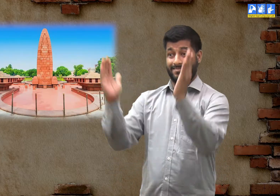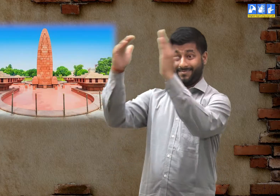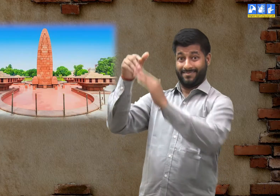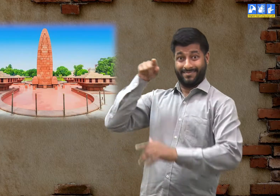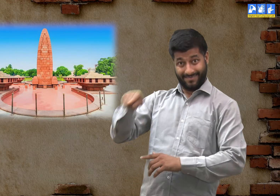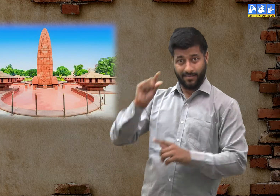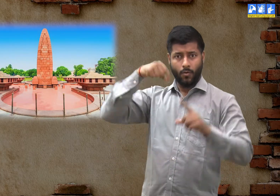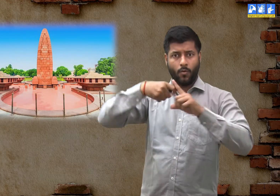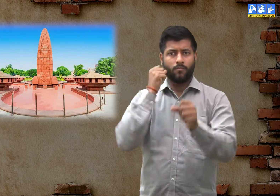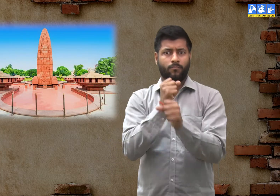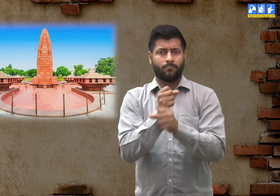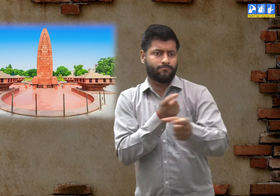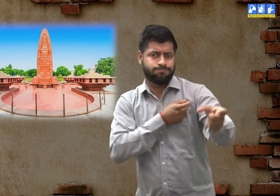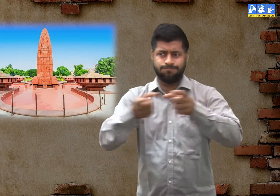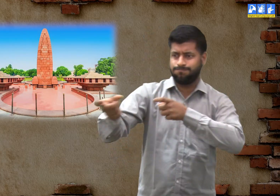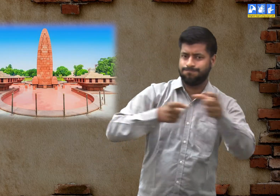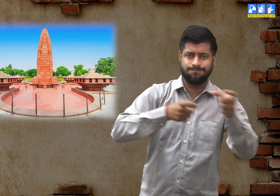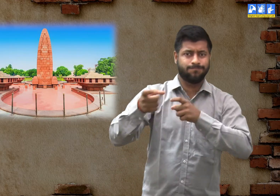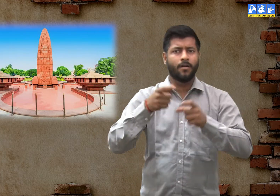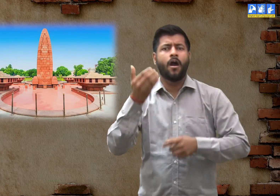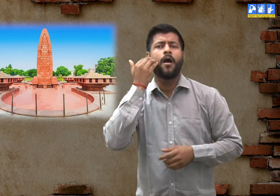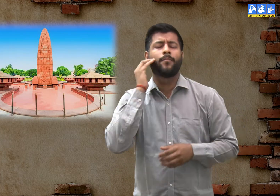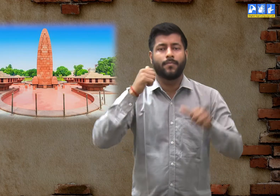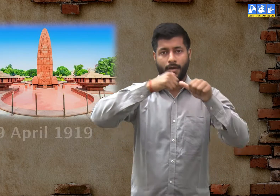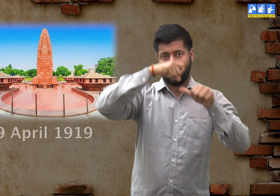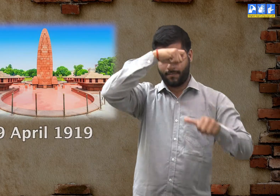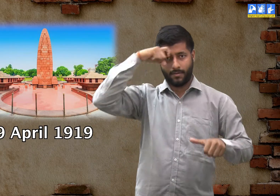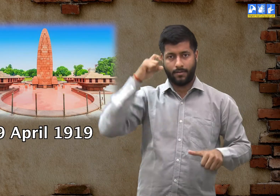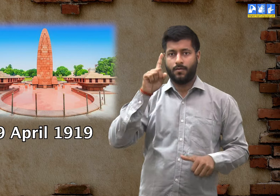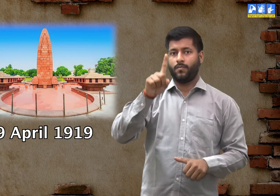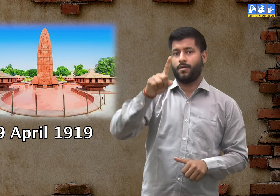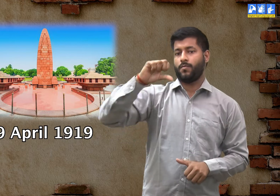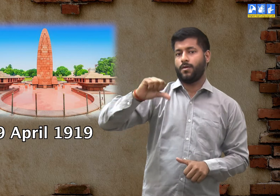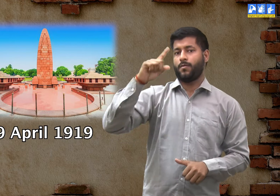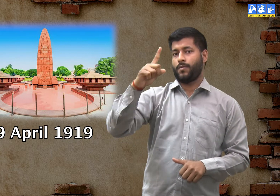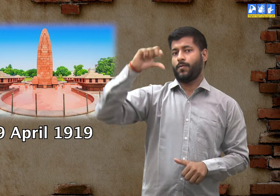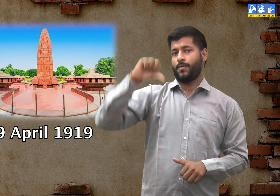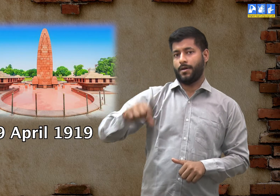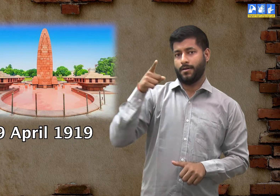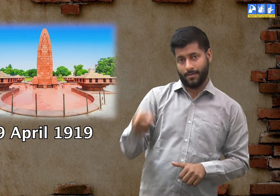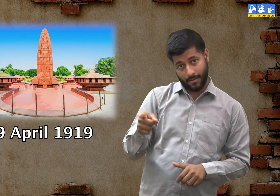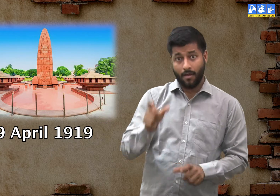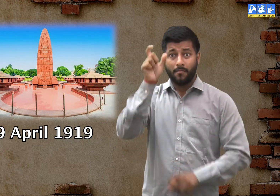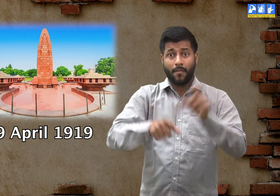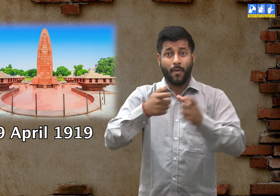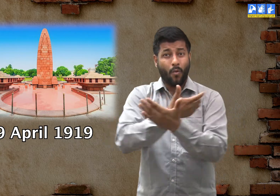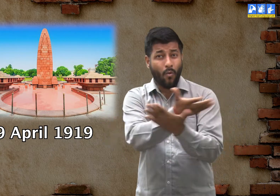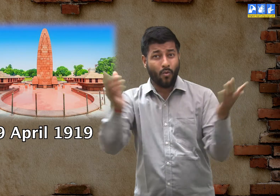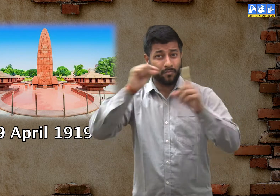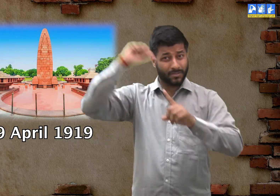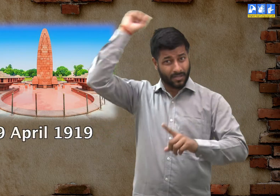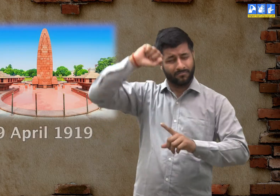In April 1919, the British government was at the pinnacle of its rule.